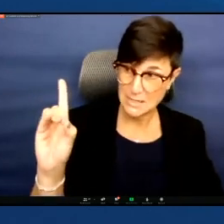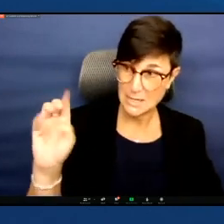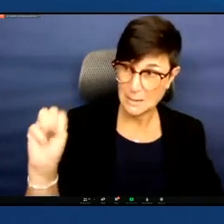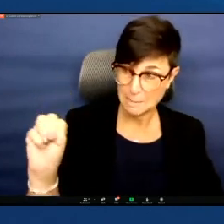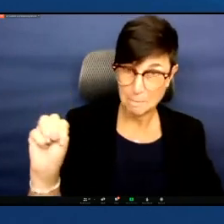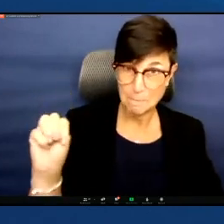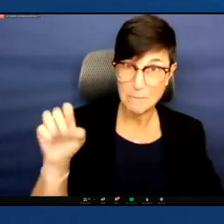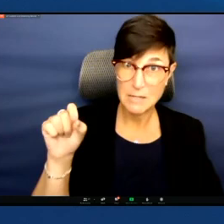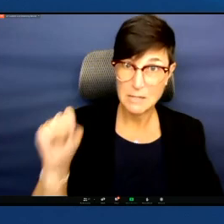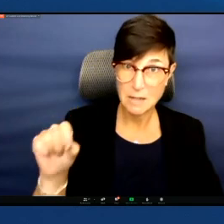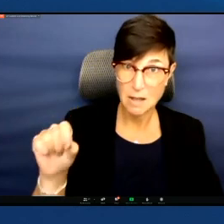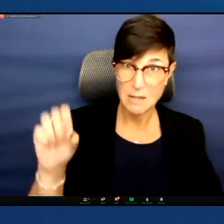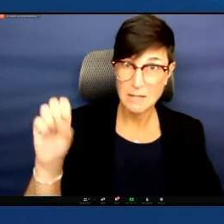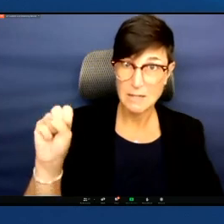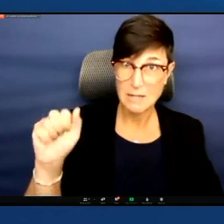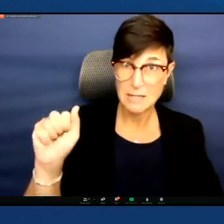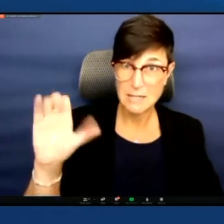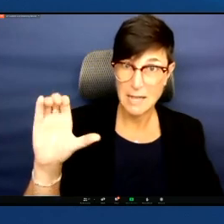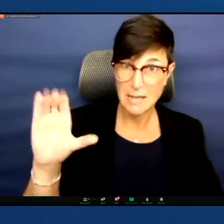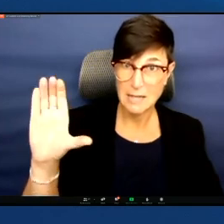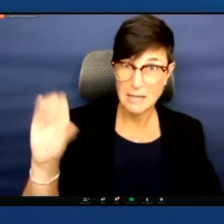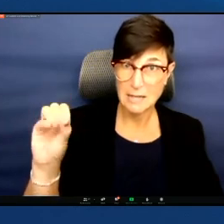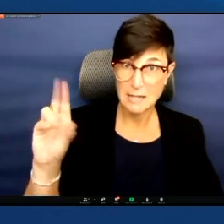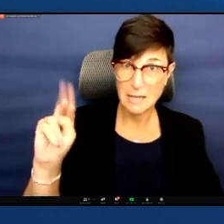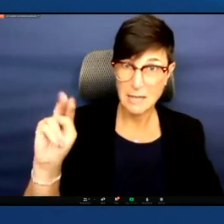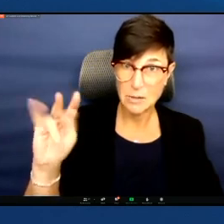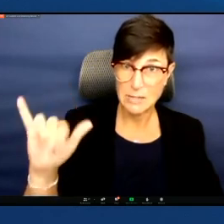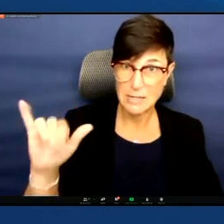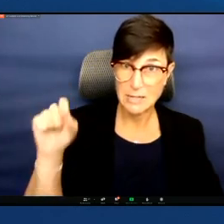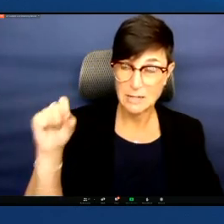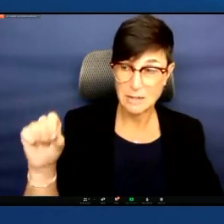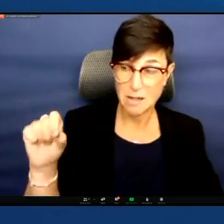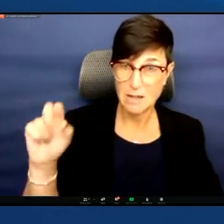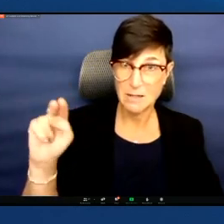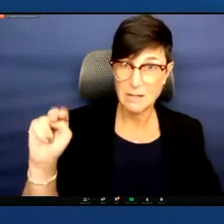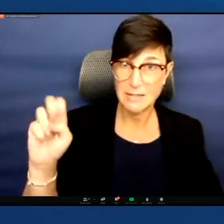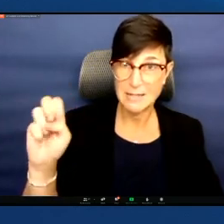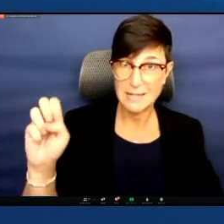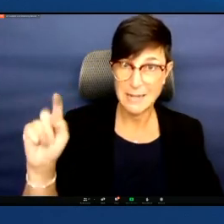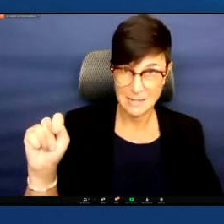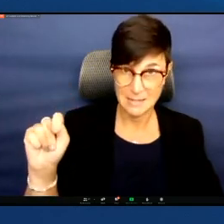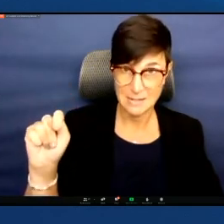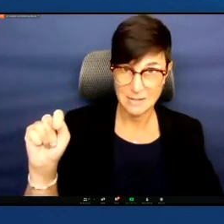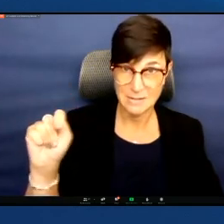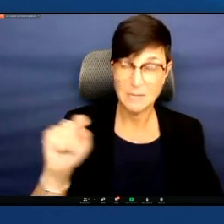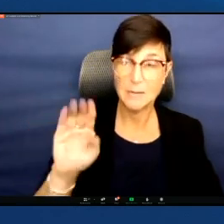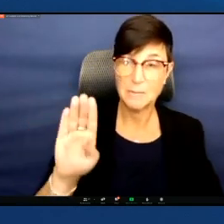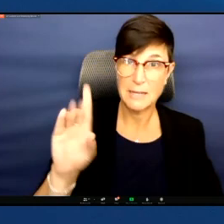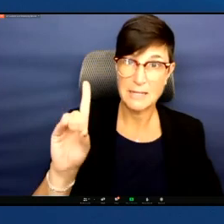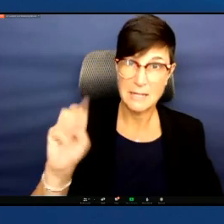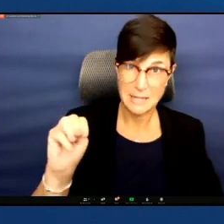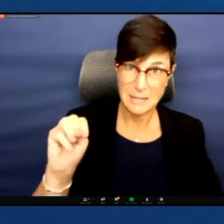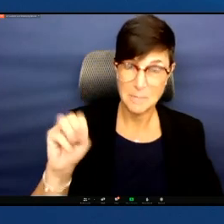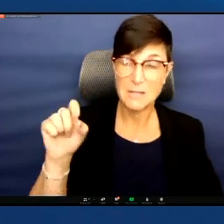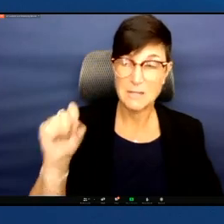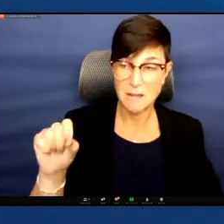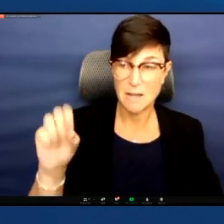Zack County Dot Net. That's BDM Dot, SAC County Dot Net. So your input is really important